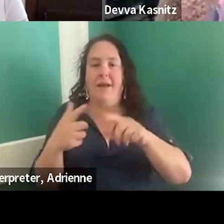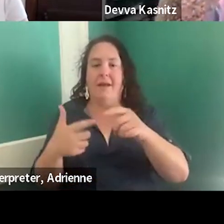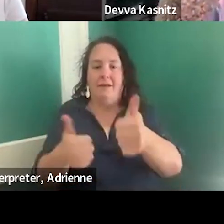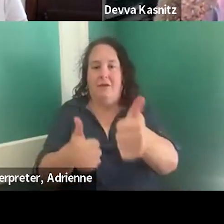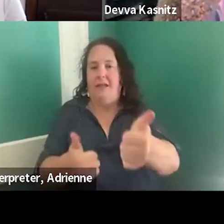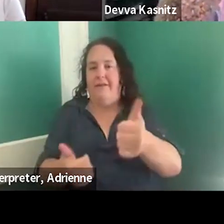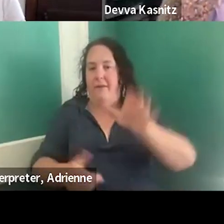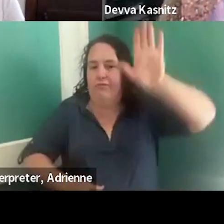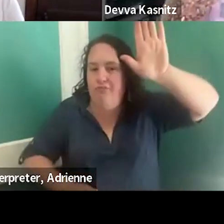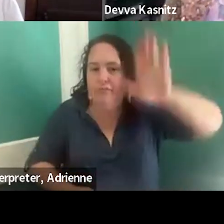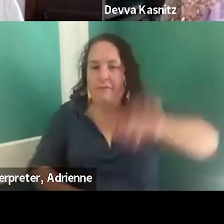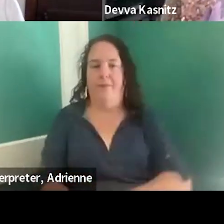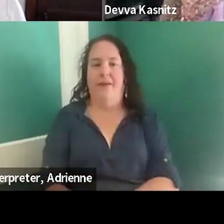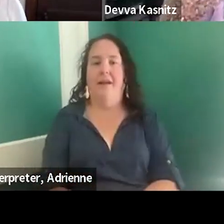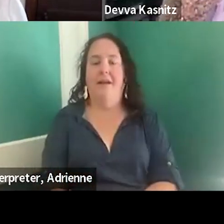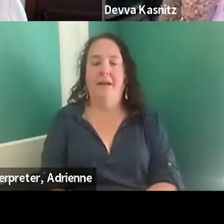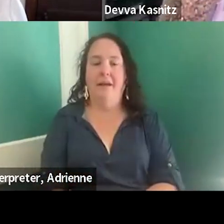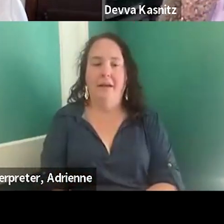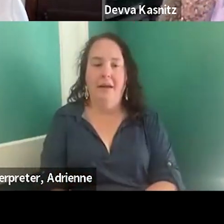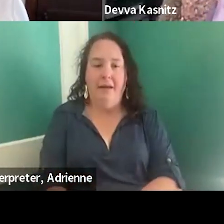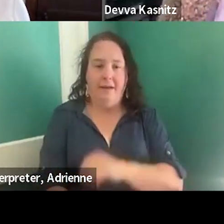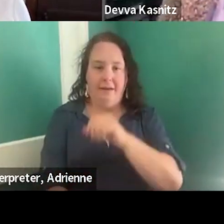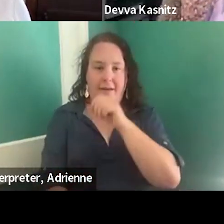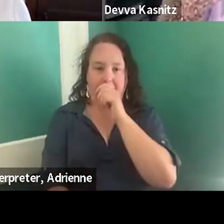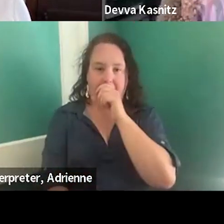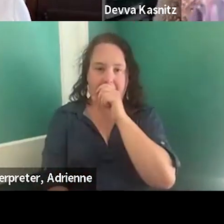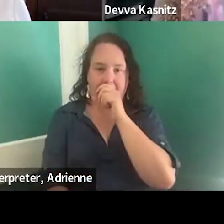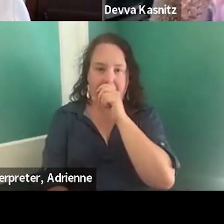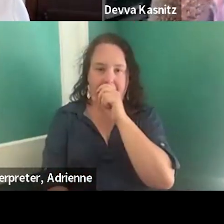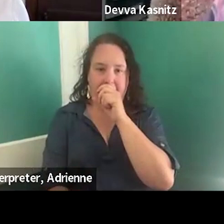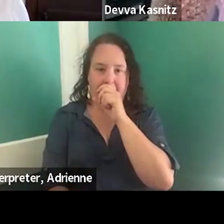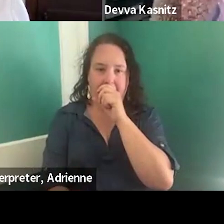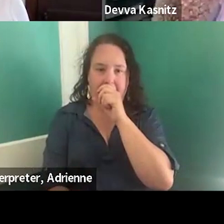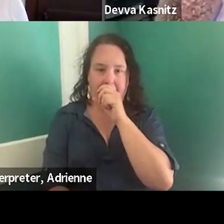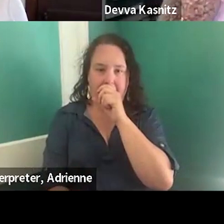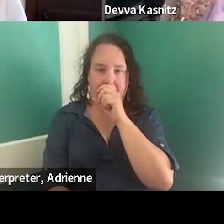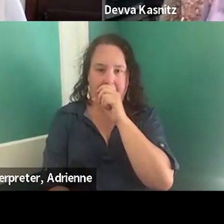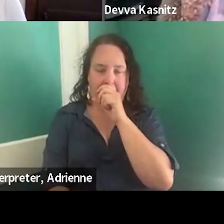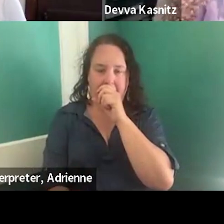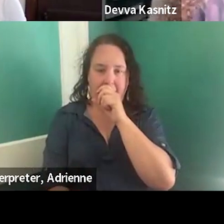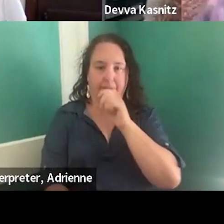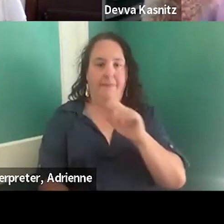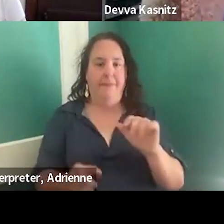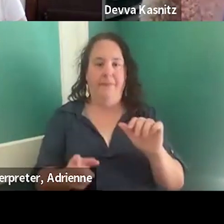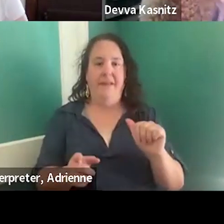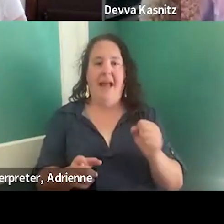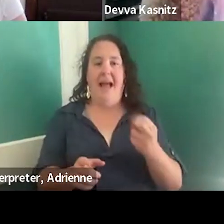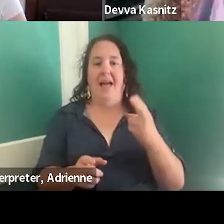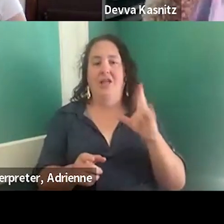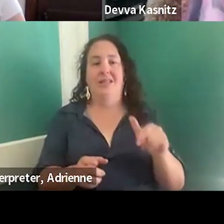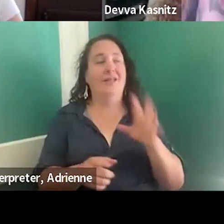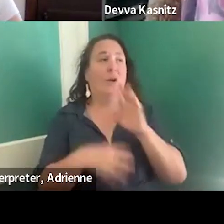I see Ashley's hand. I mean, I can think of one that gets talked about as a universal design, but it's not a universal design.